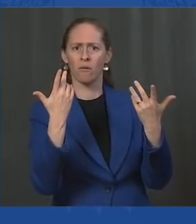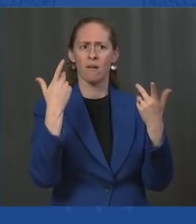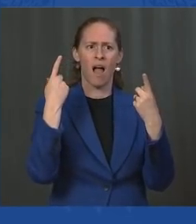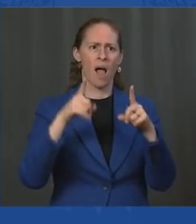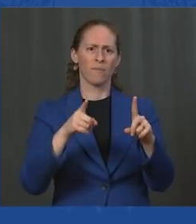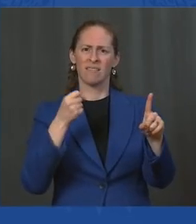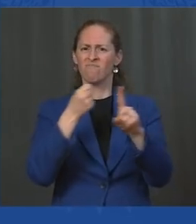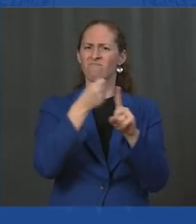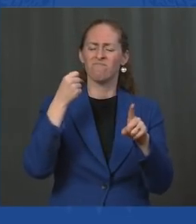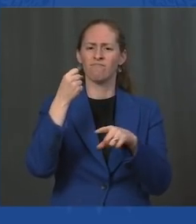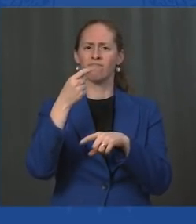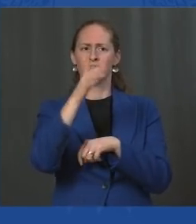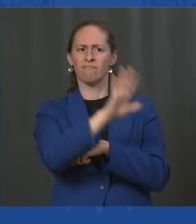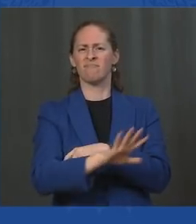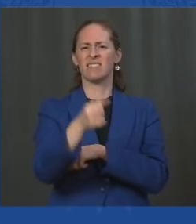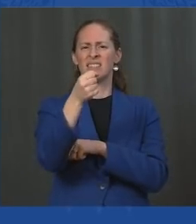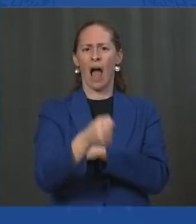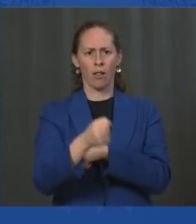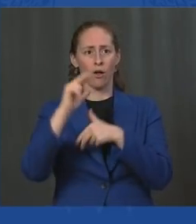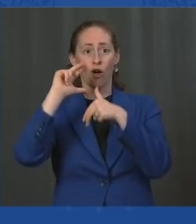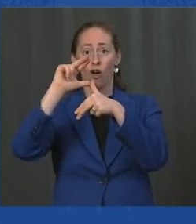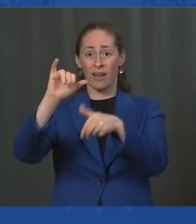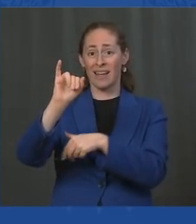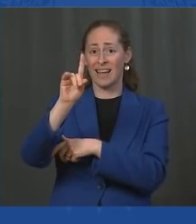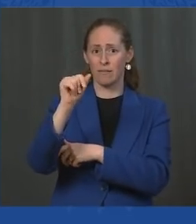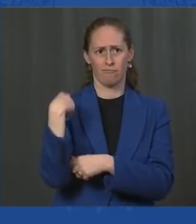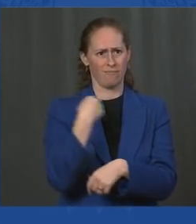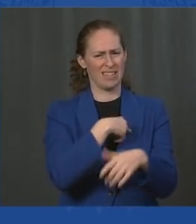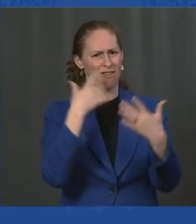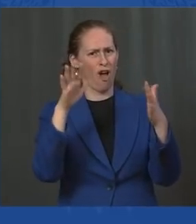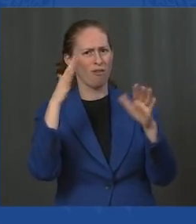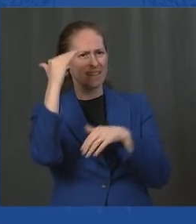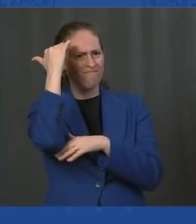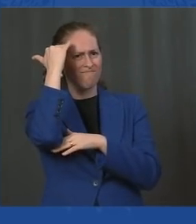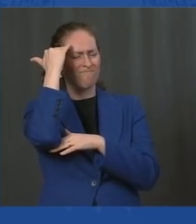We've been monitoring hur- -- this hurricane closely and the devastation it's caused.